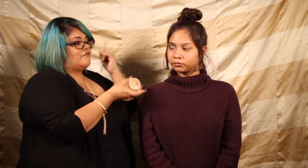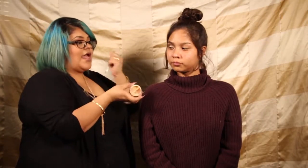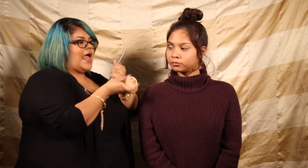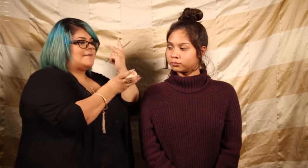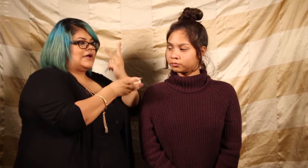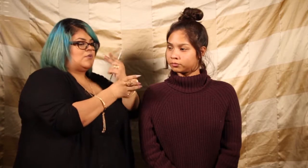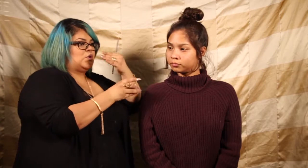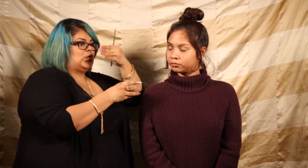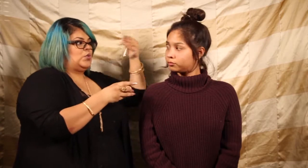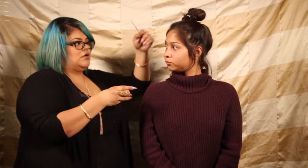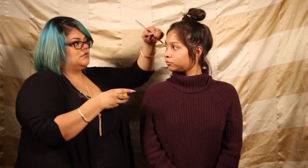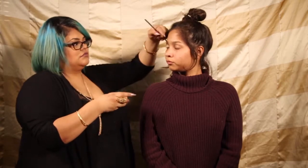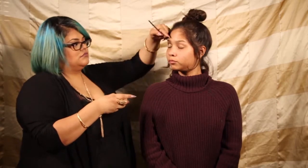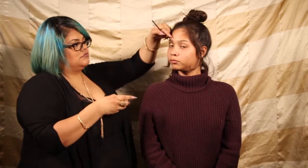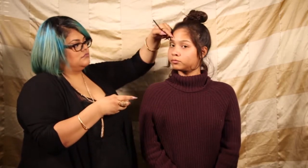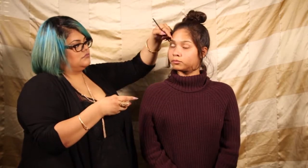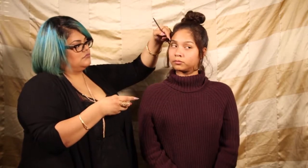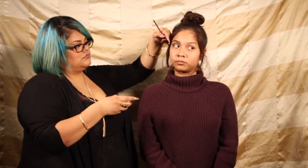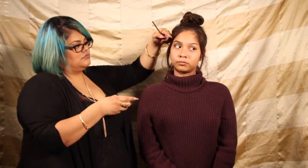to help pop eyebrows..